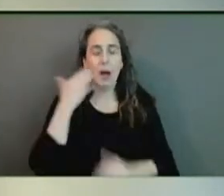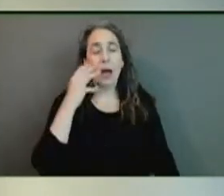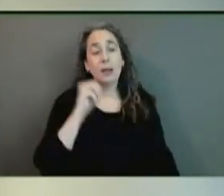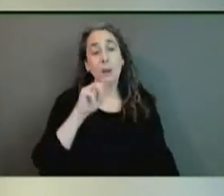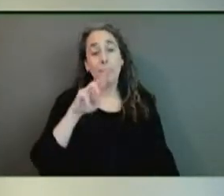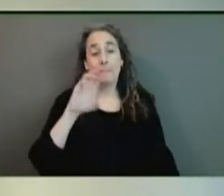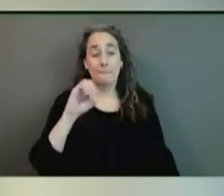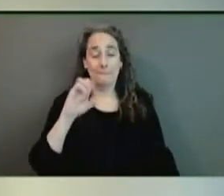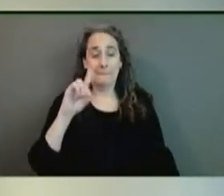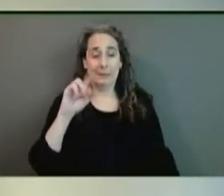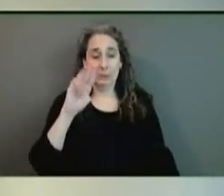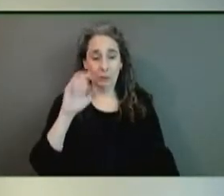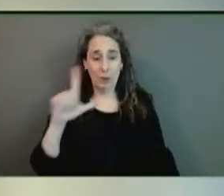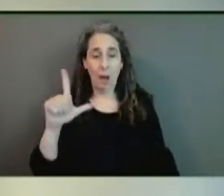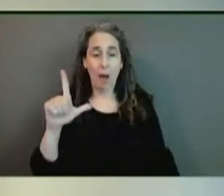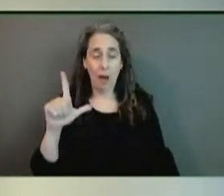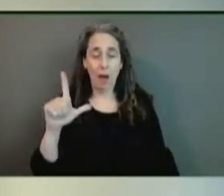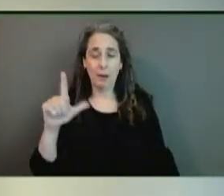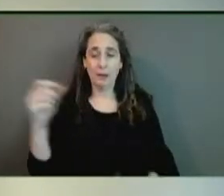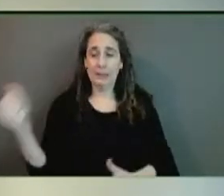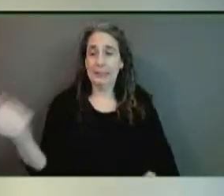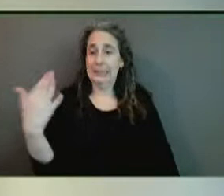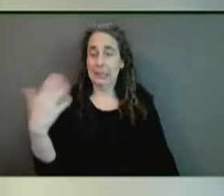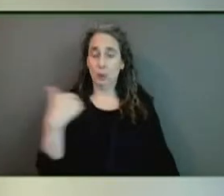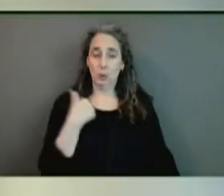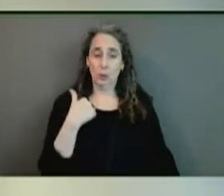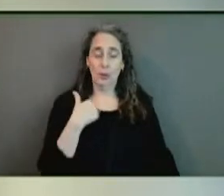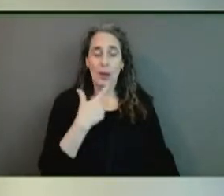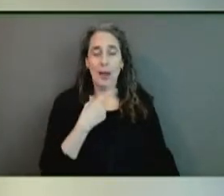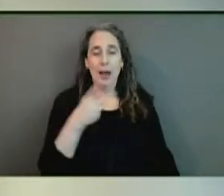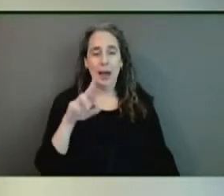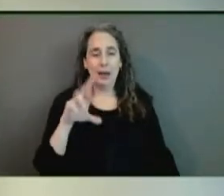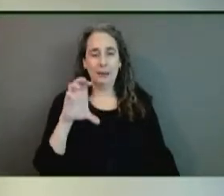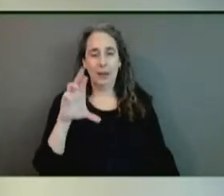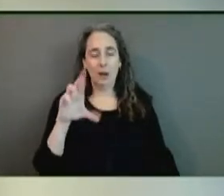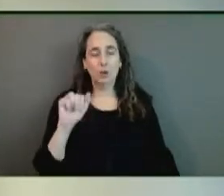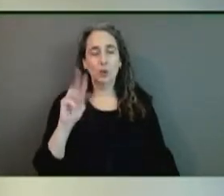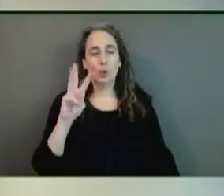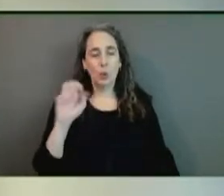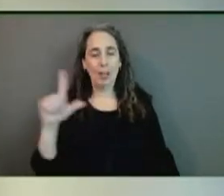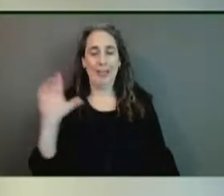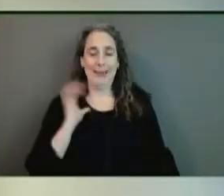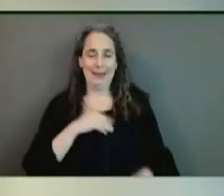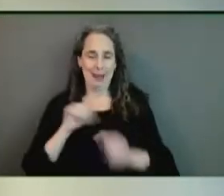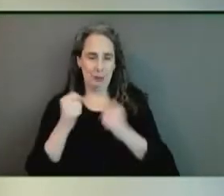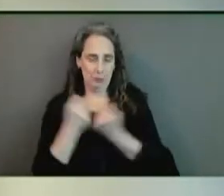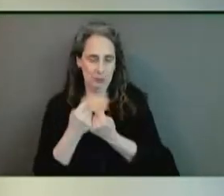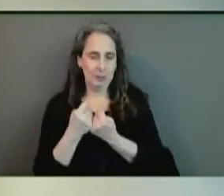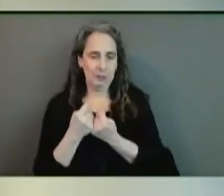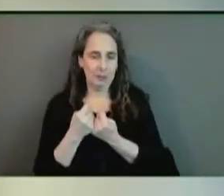prepare a distribution plan. I know. Mr Donald. I actually sent